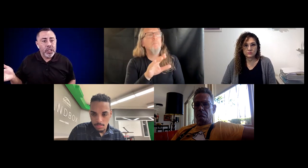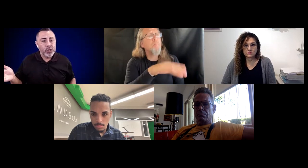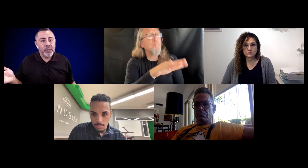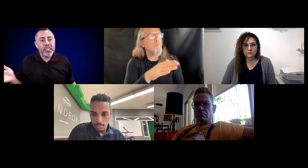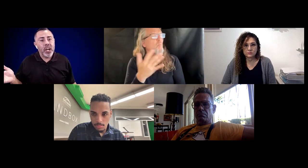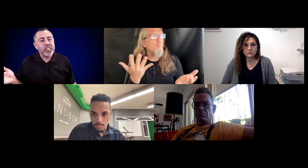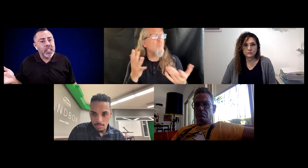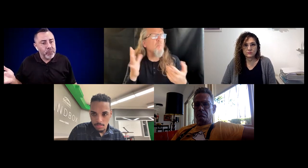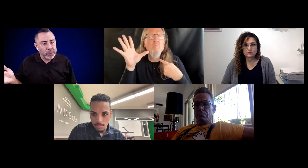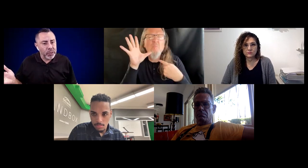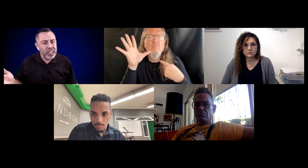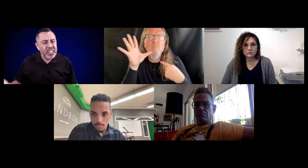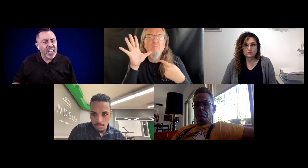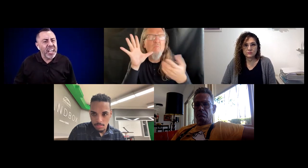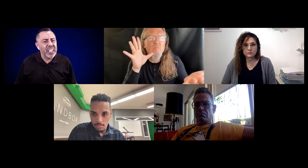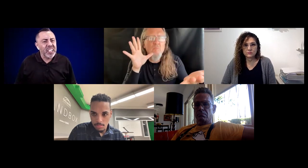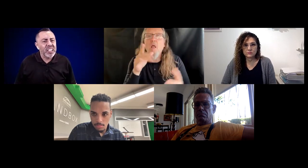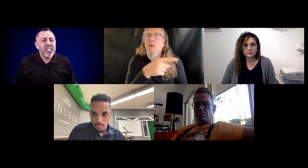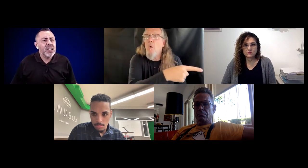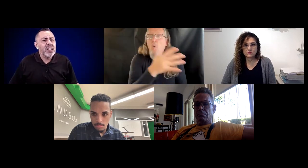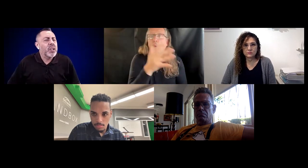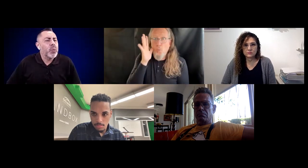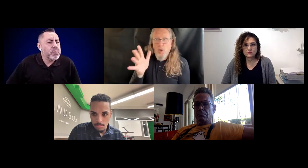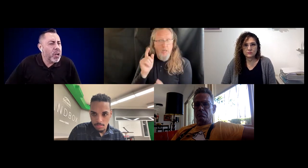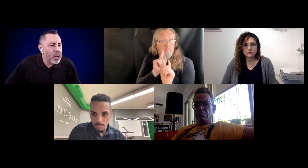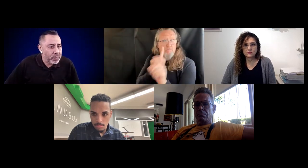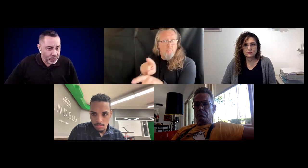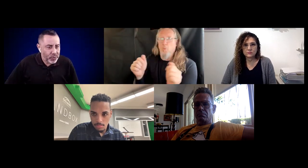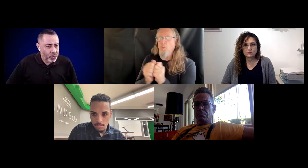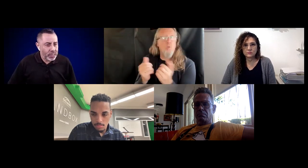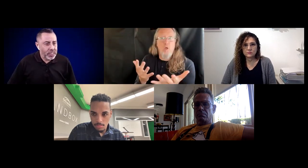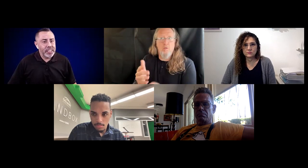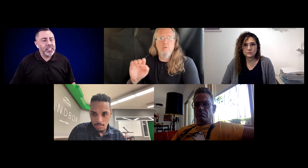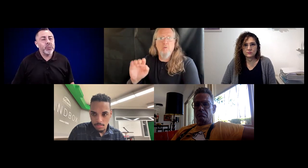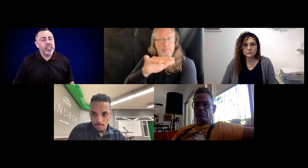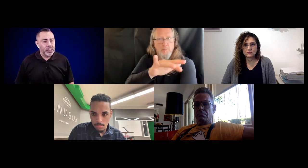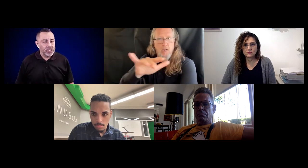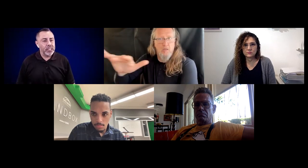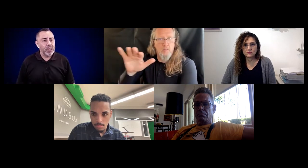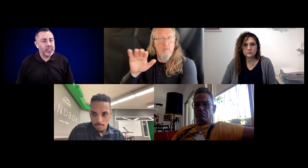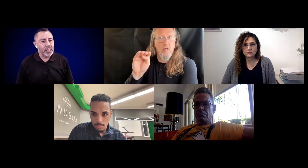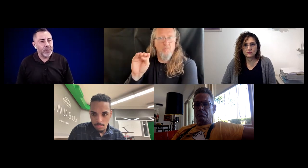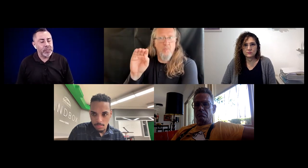So if I talk to deaf people, and I say, Hey, what? Mom? Okay, that that's what it looks like in American sign language.